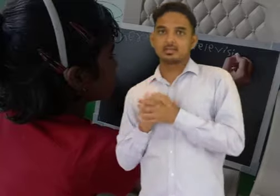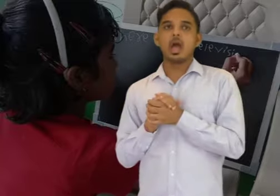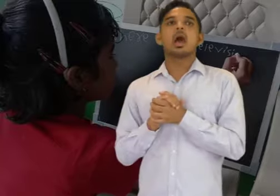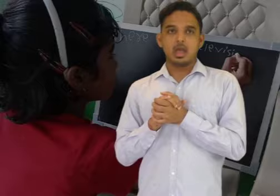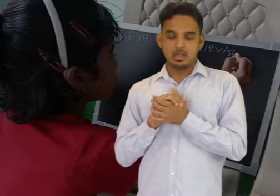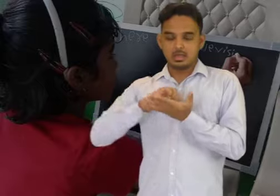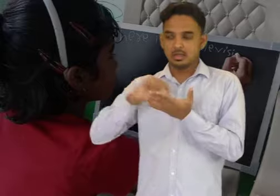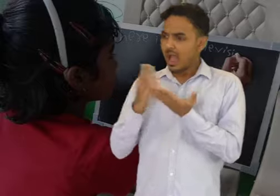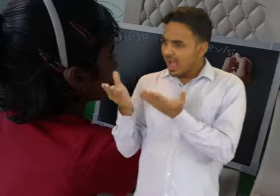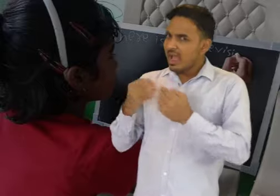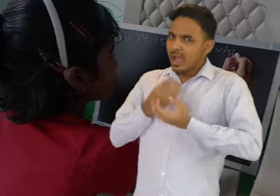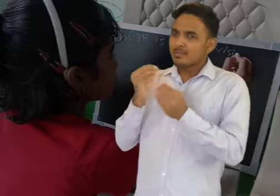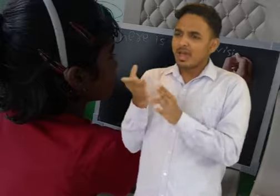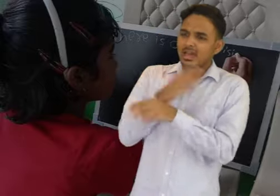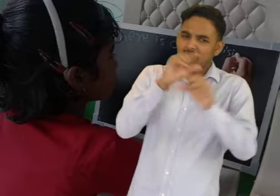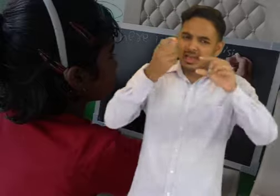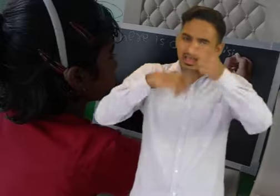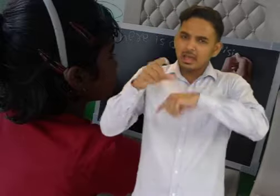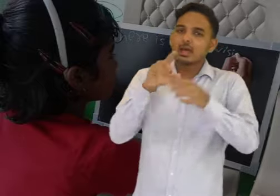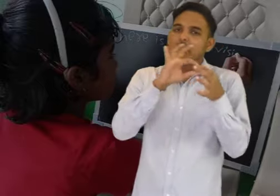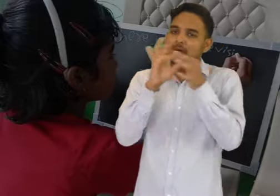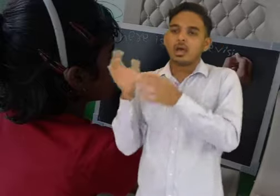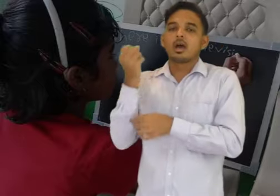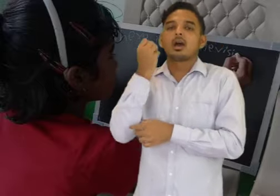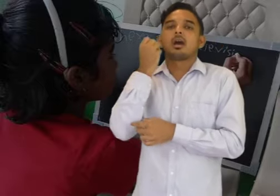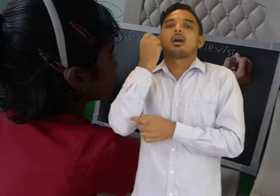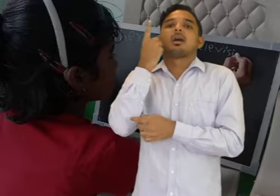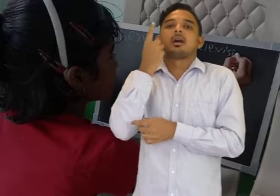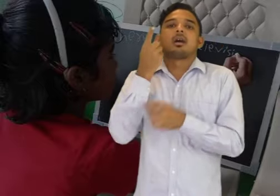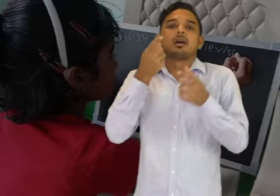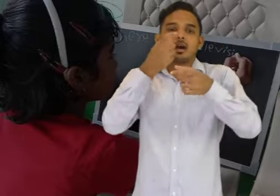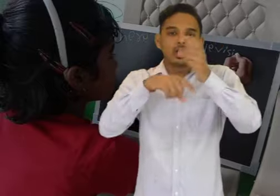that is an eraser once the children have grasped the concept and feel confident